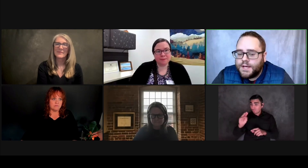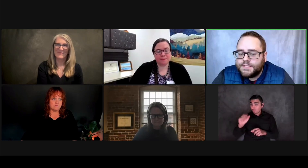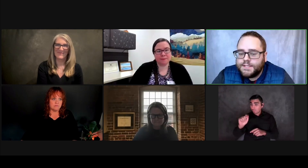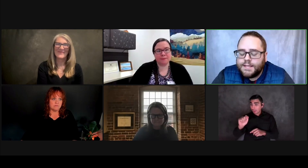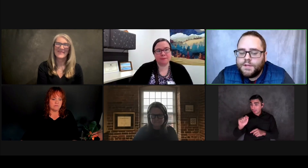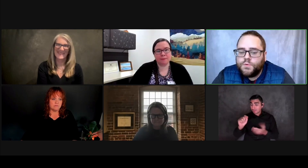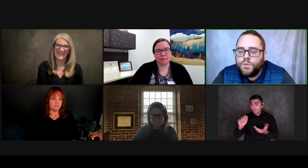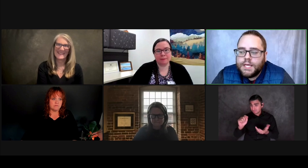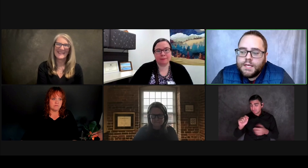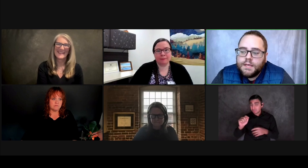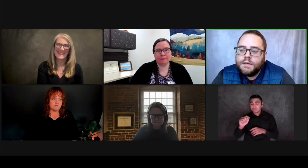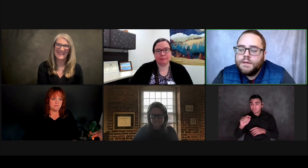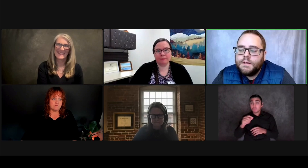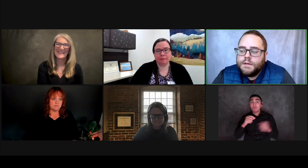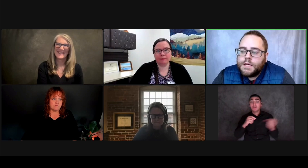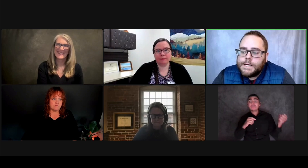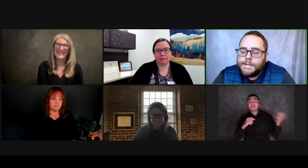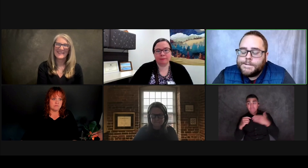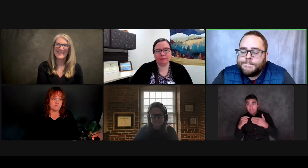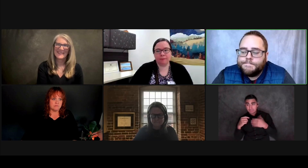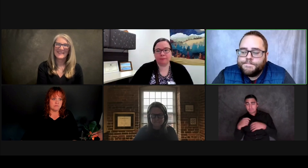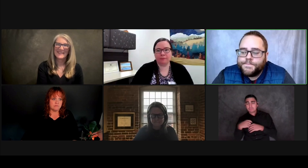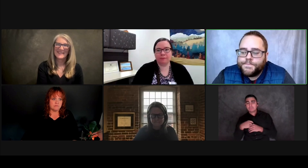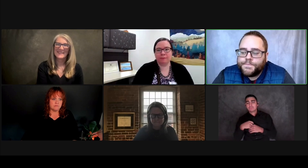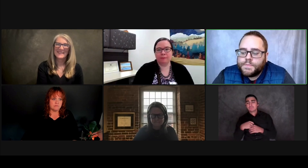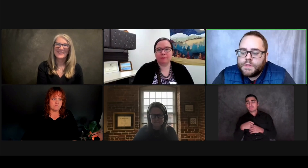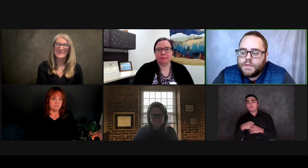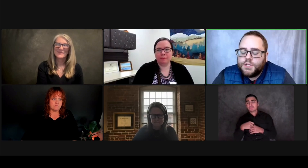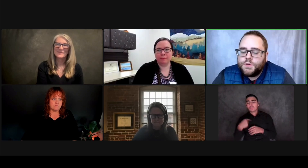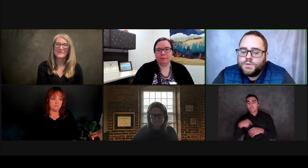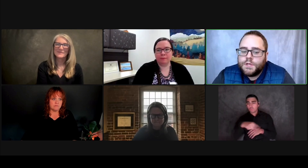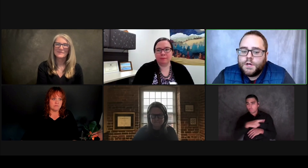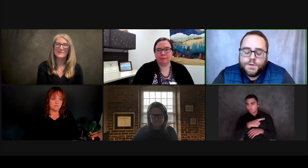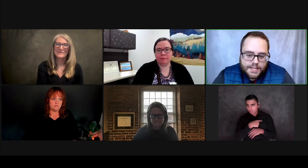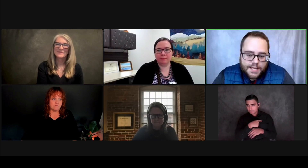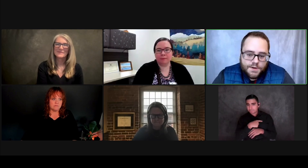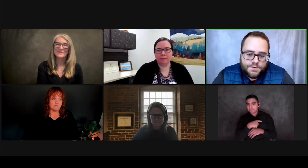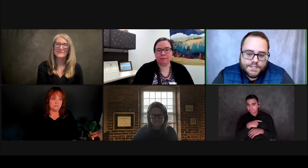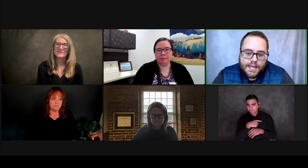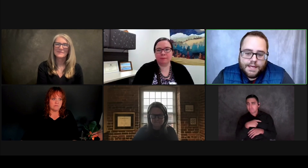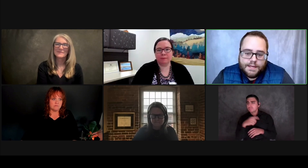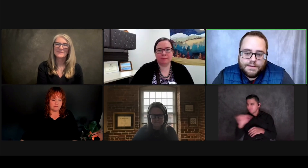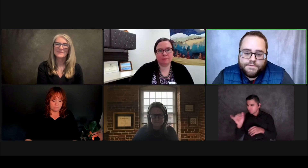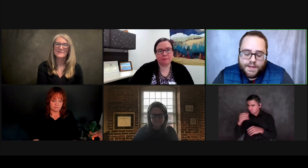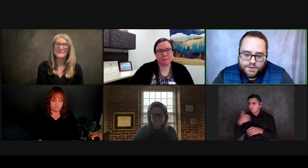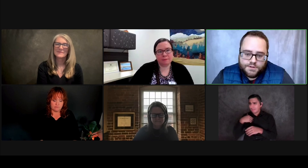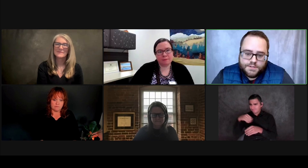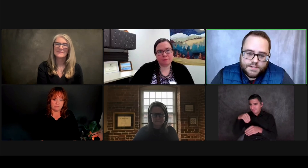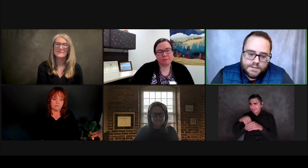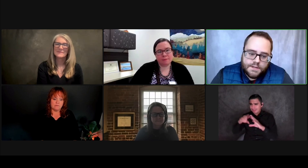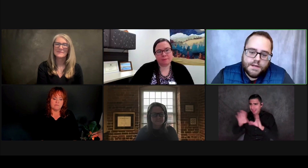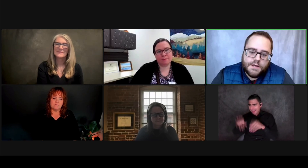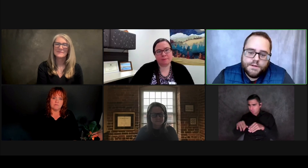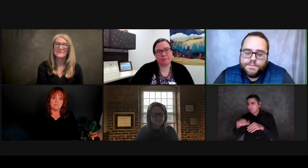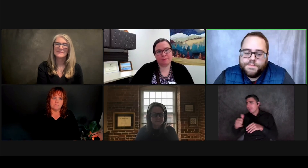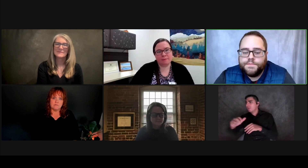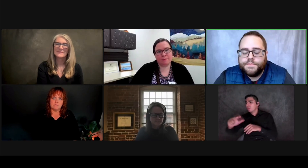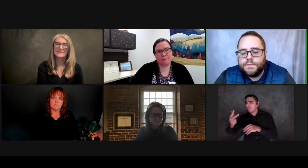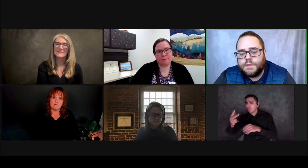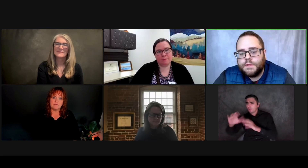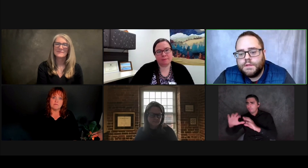And then we use also in-house and vendors